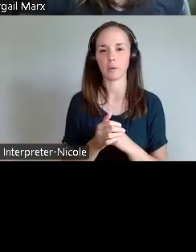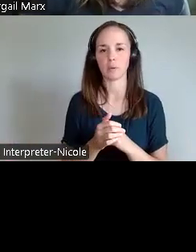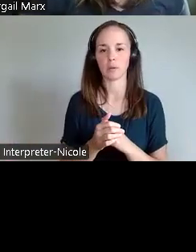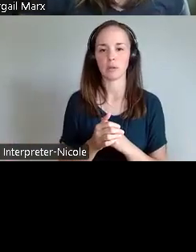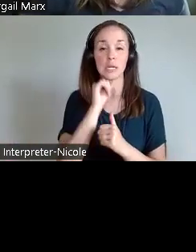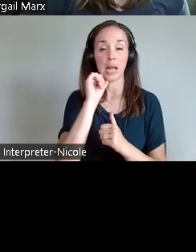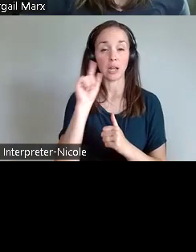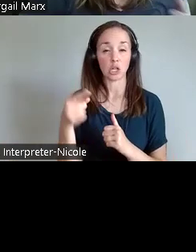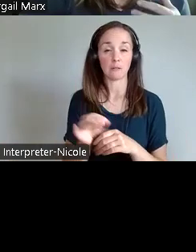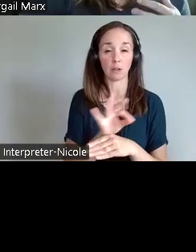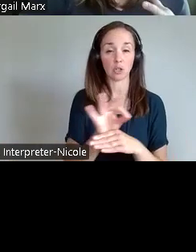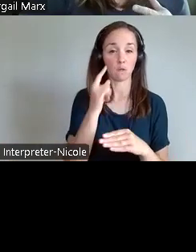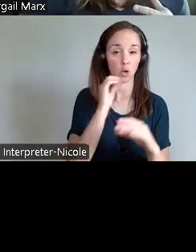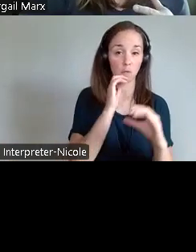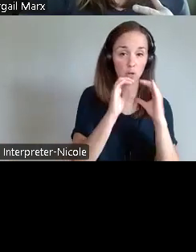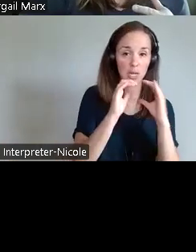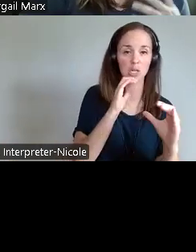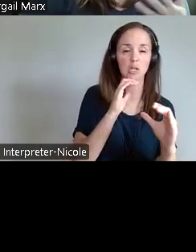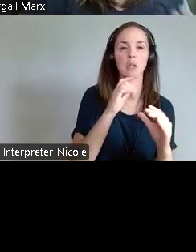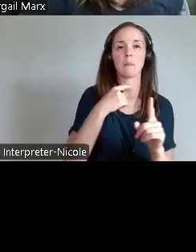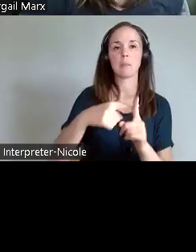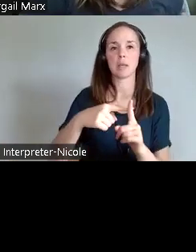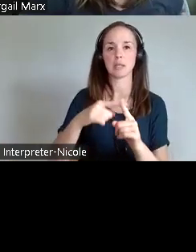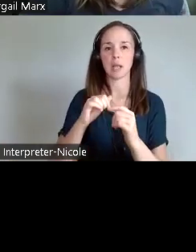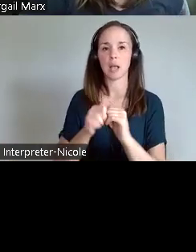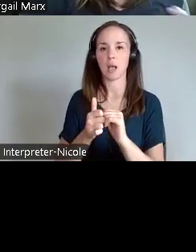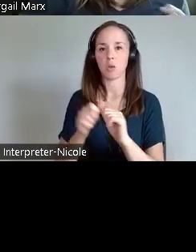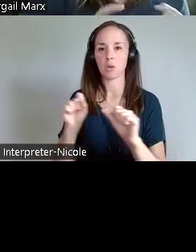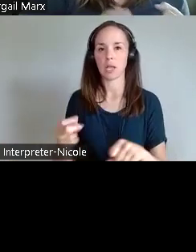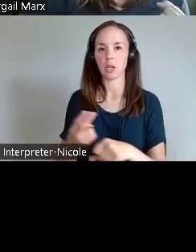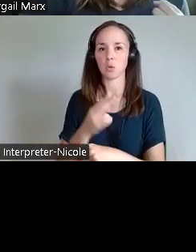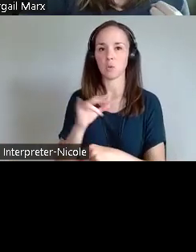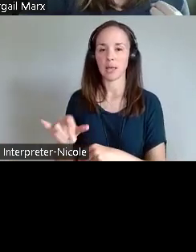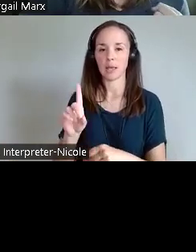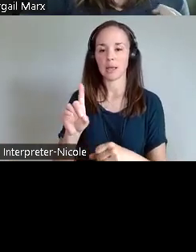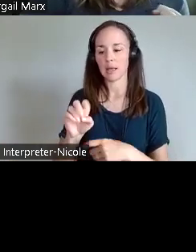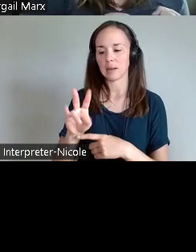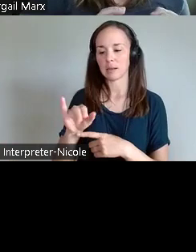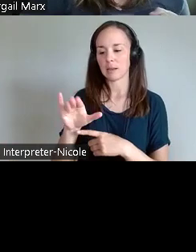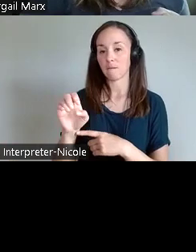for communication, but we're also thinking about how he can use this device for computer access,